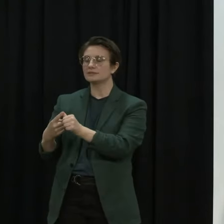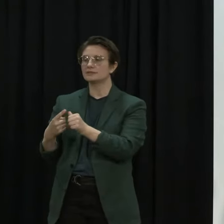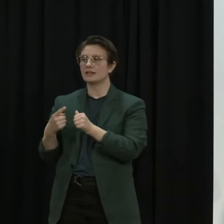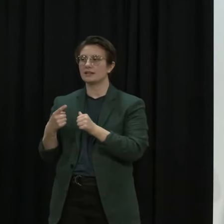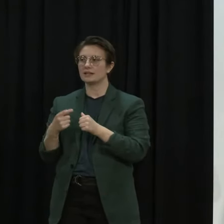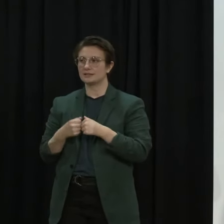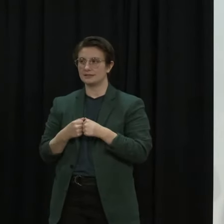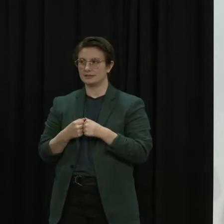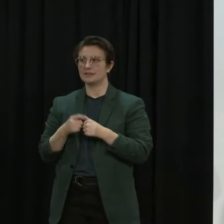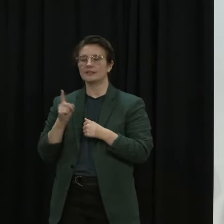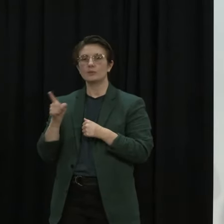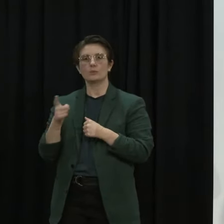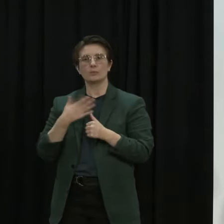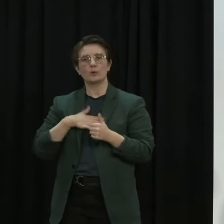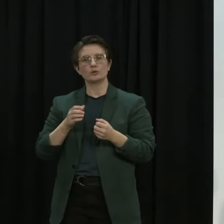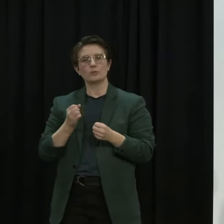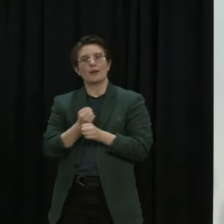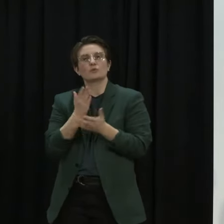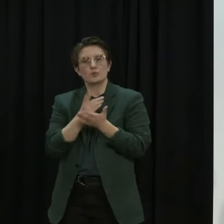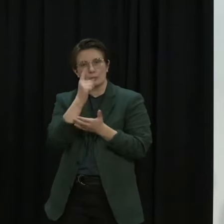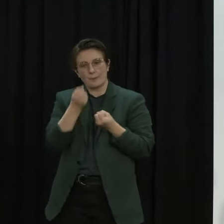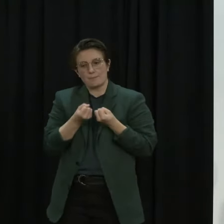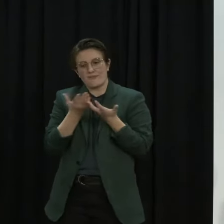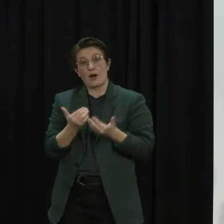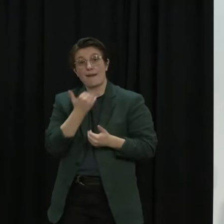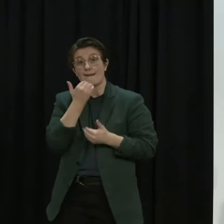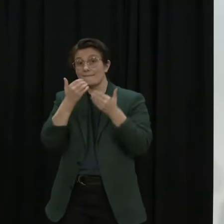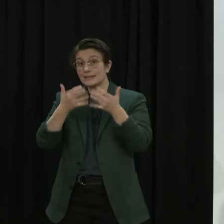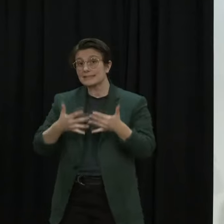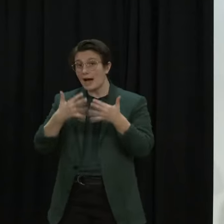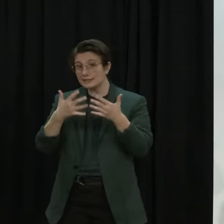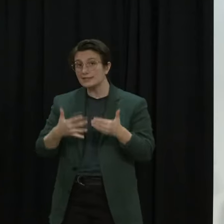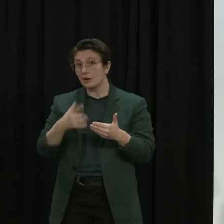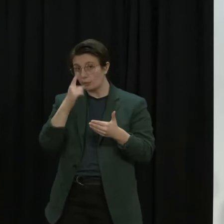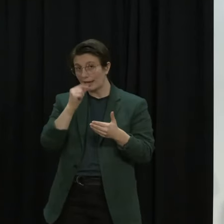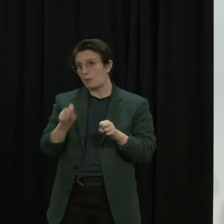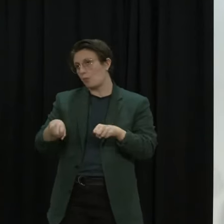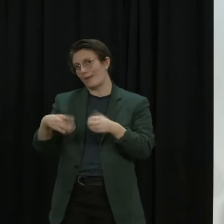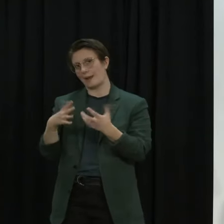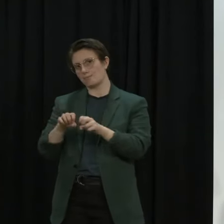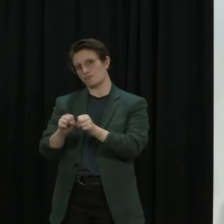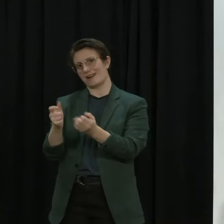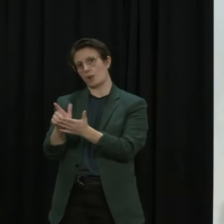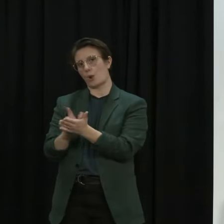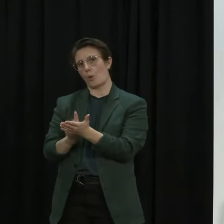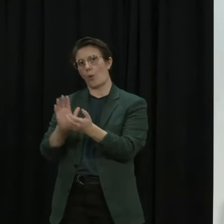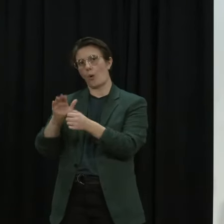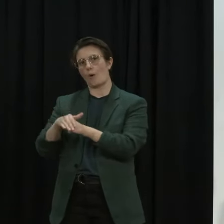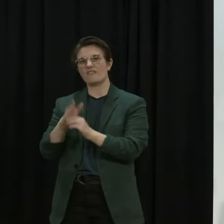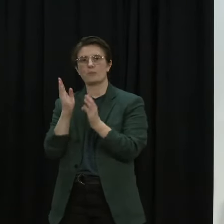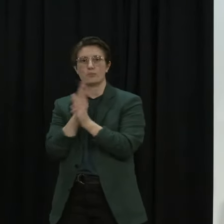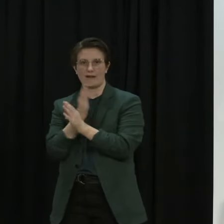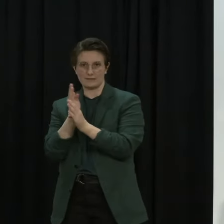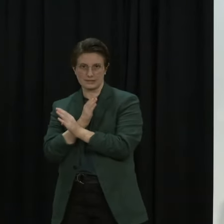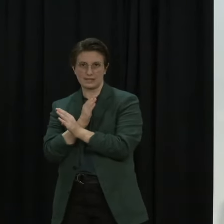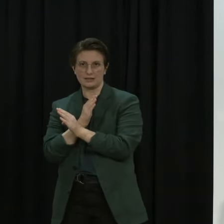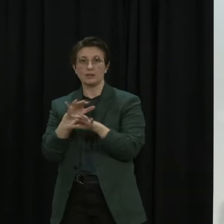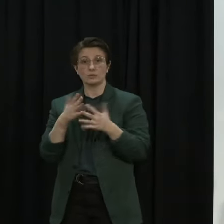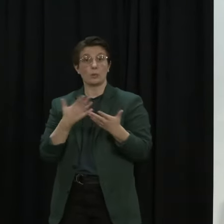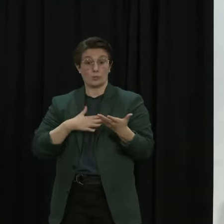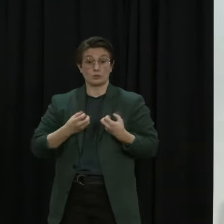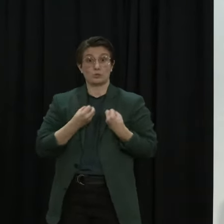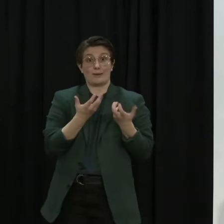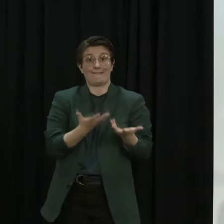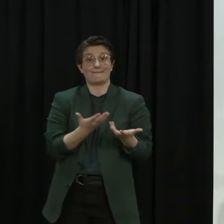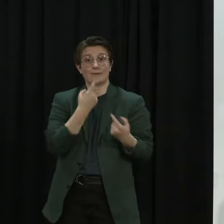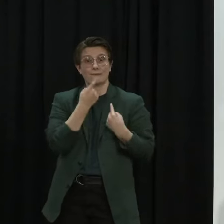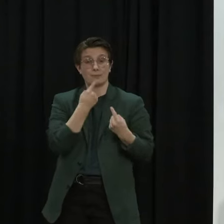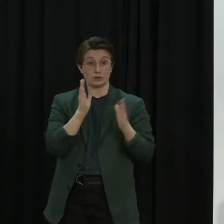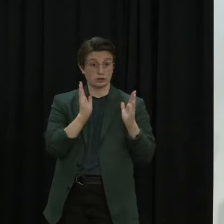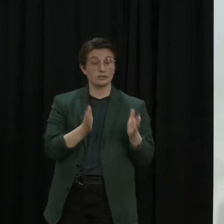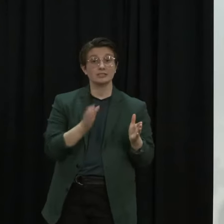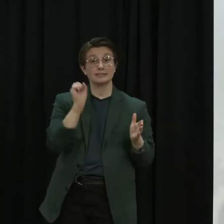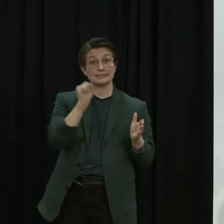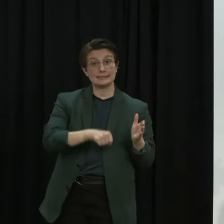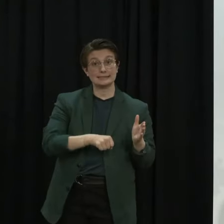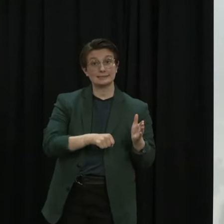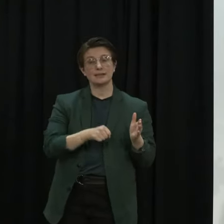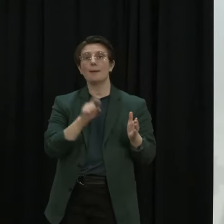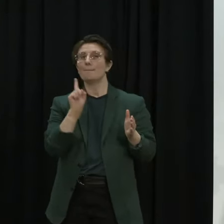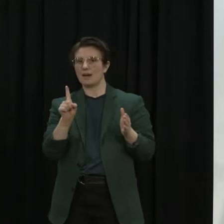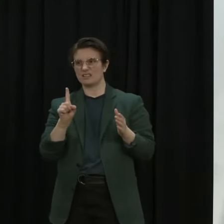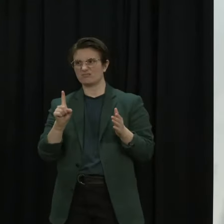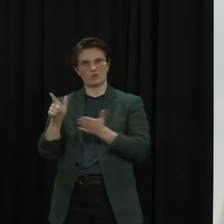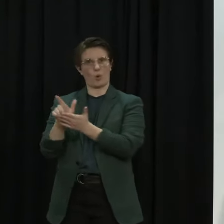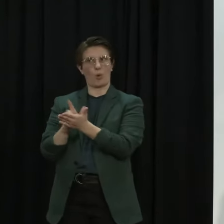We are trying to provide as